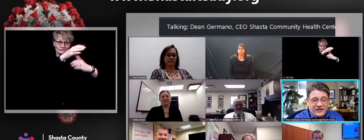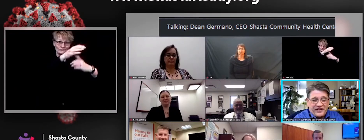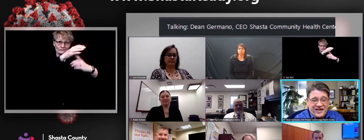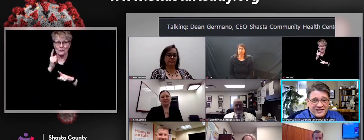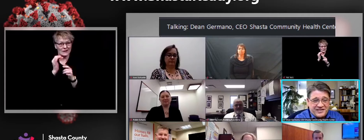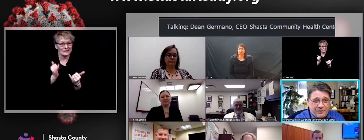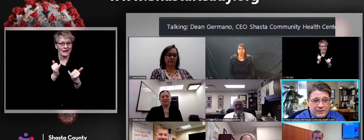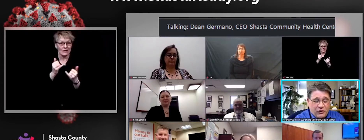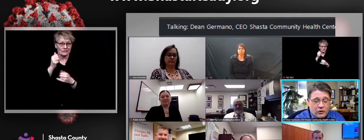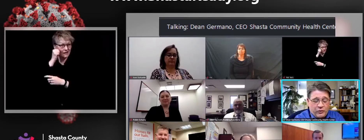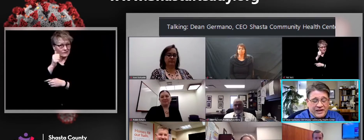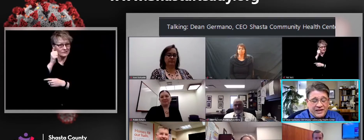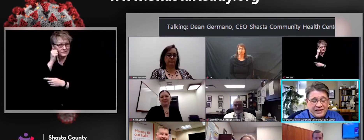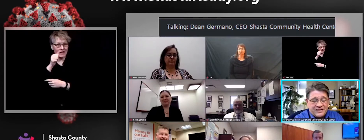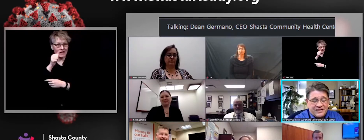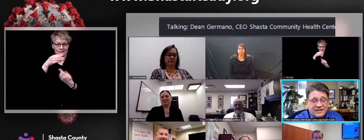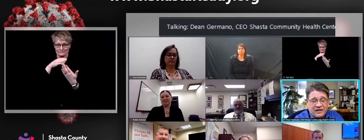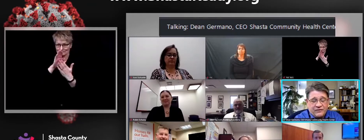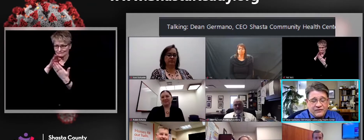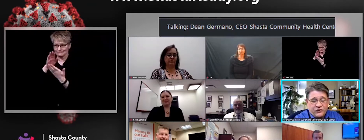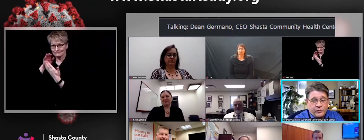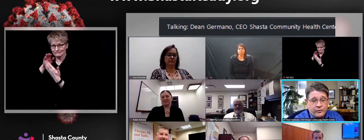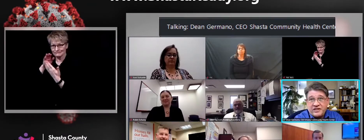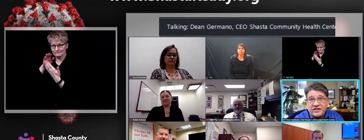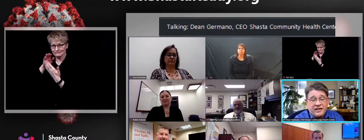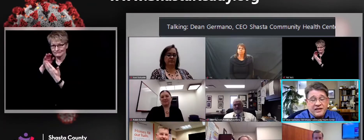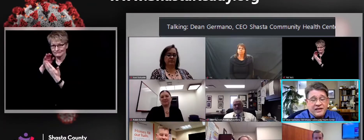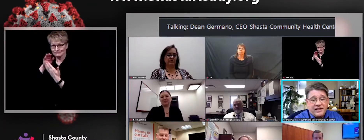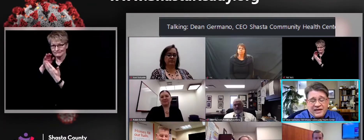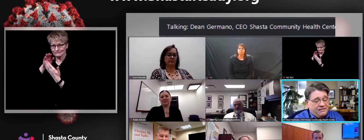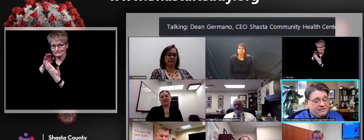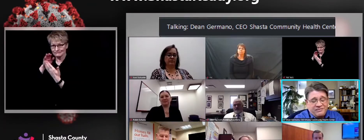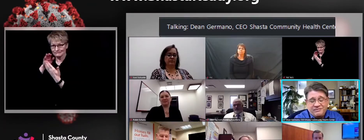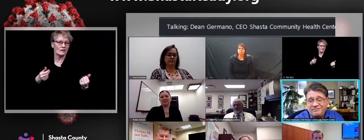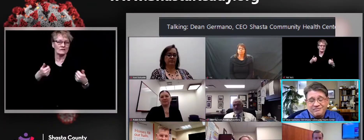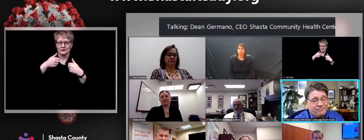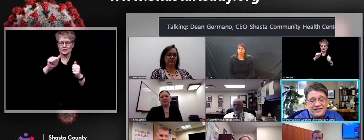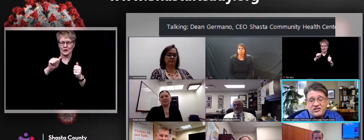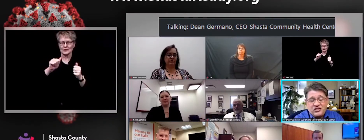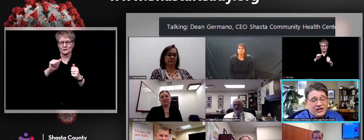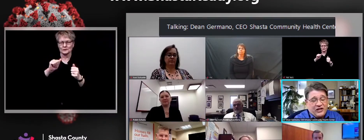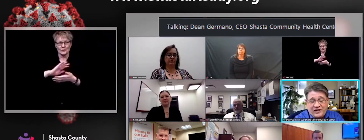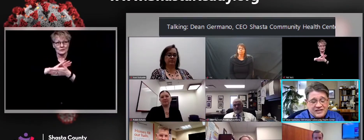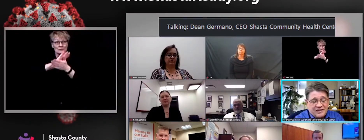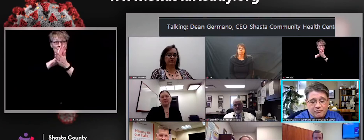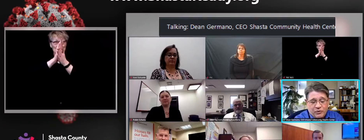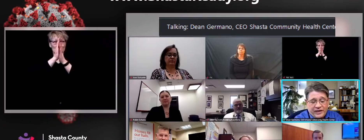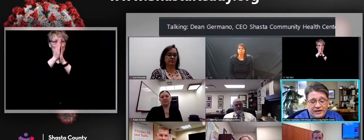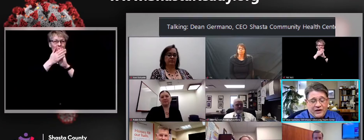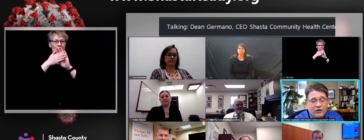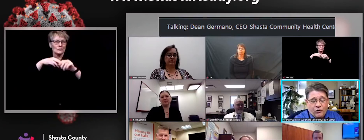the next step and hope we can get to some level of normalcy by this year at some point I hope.